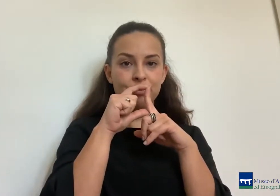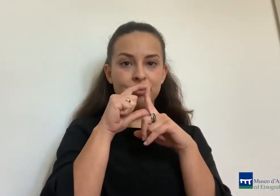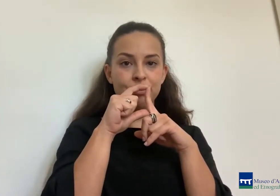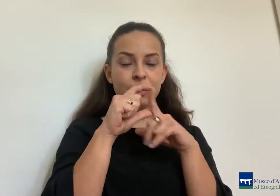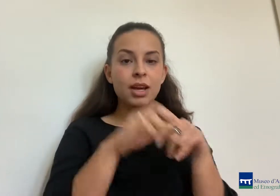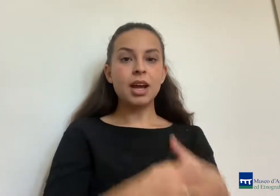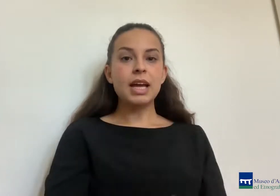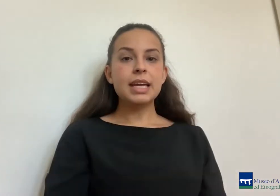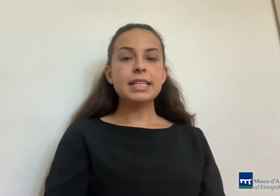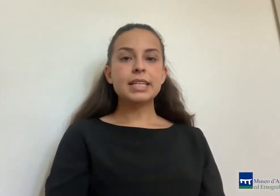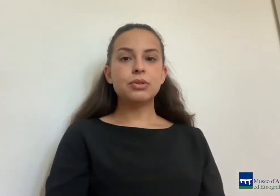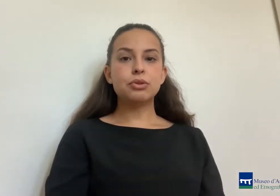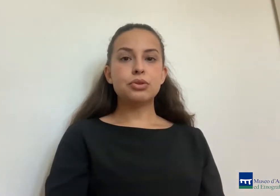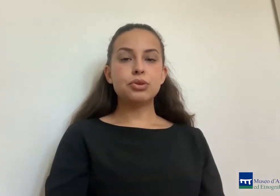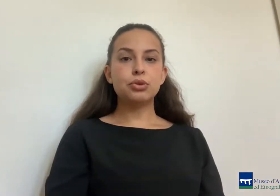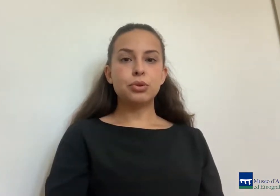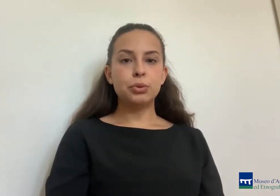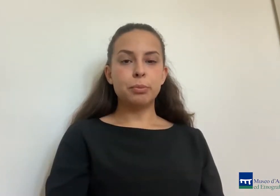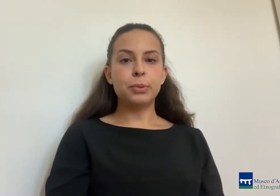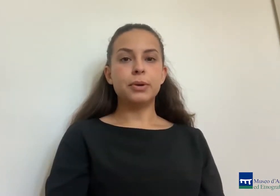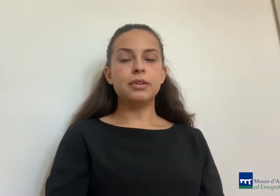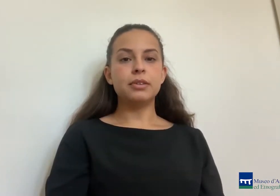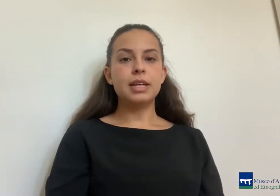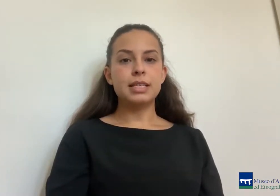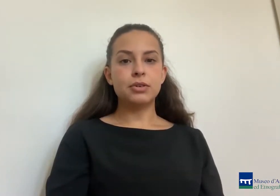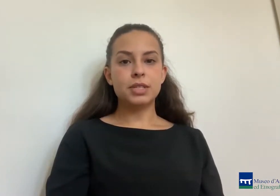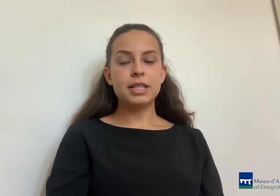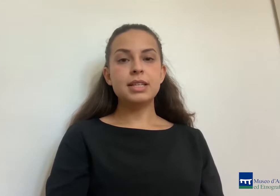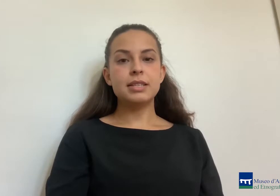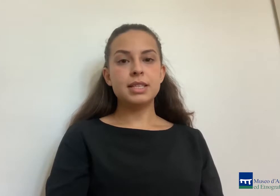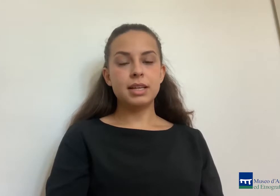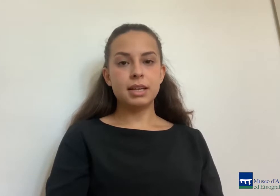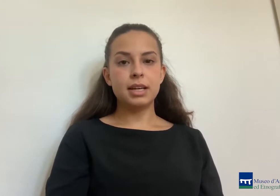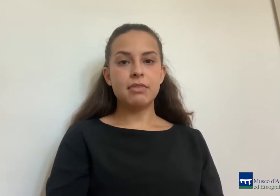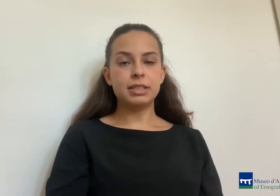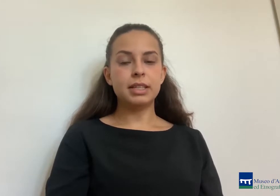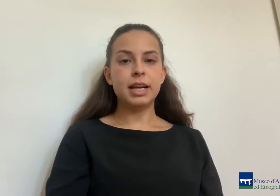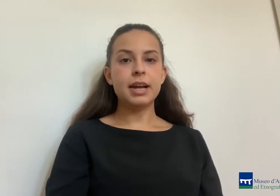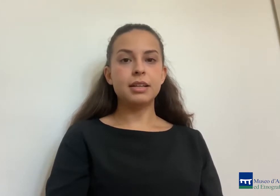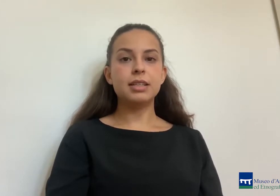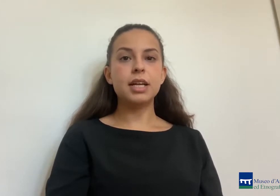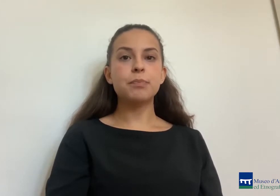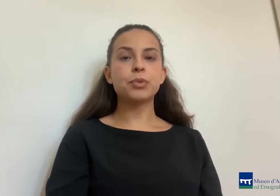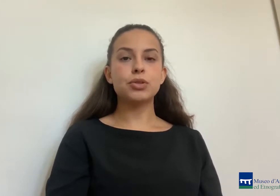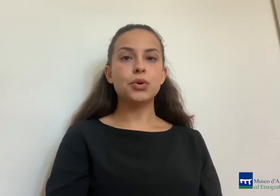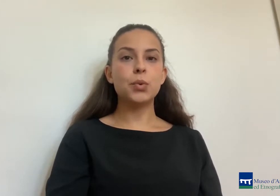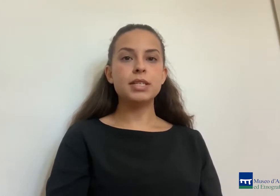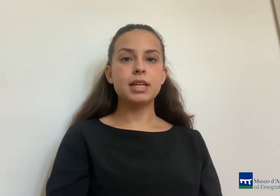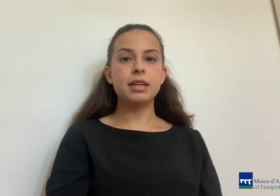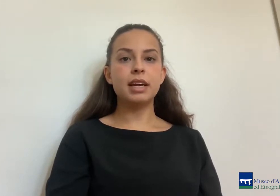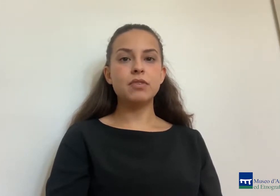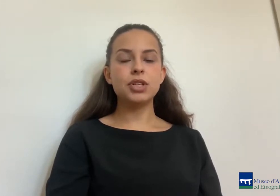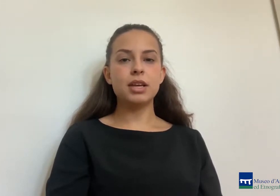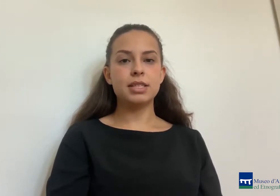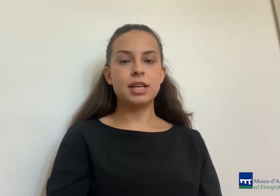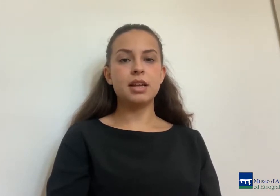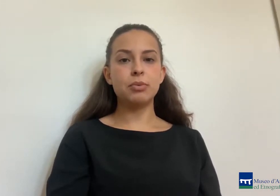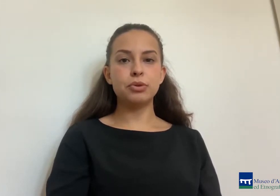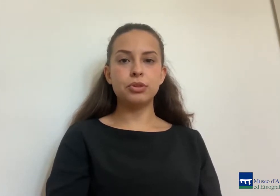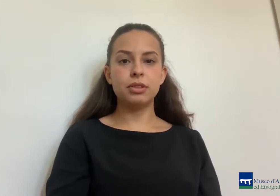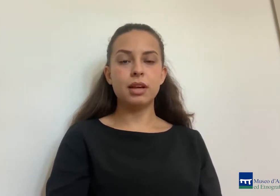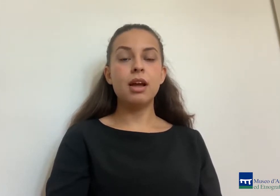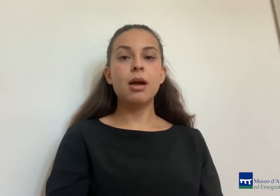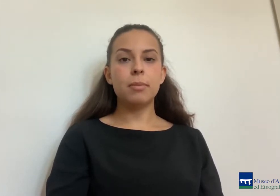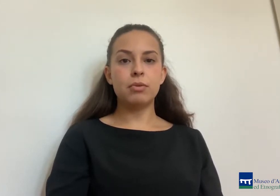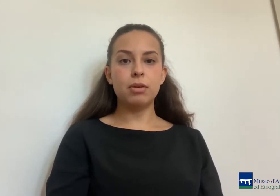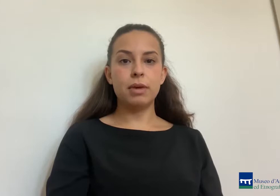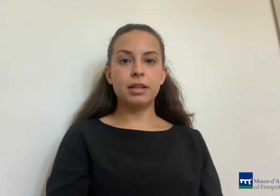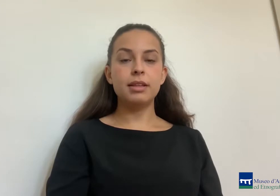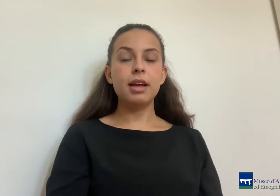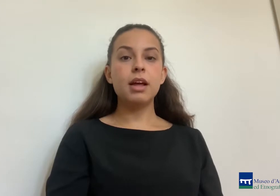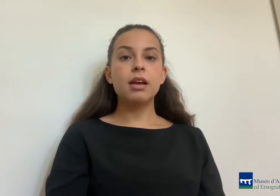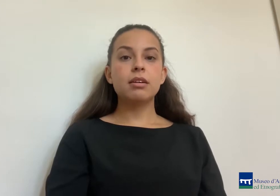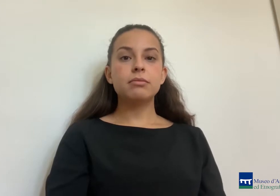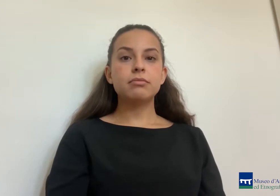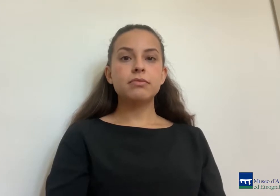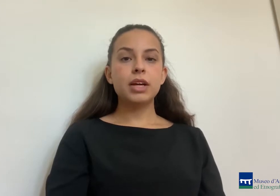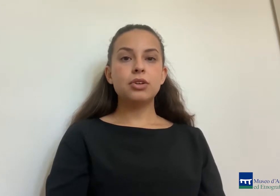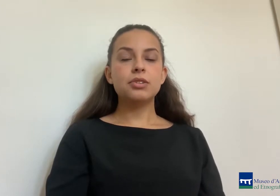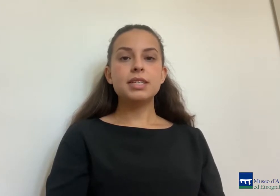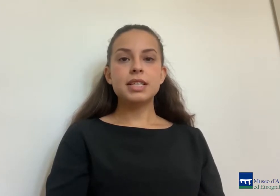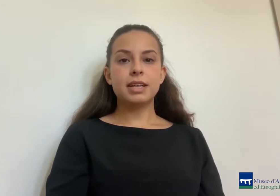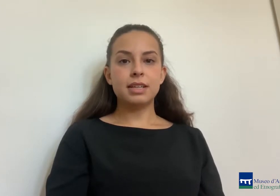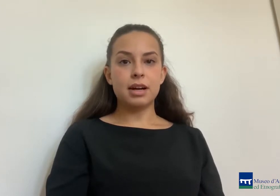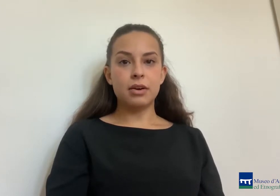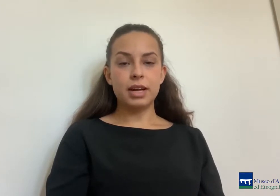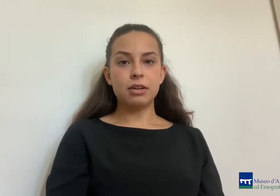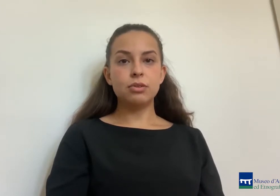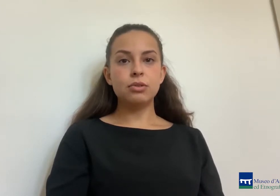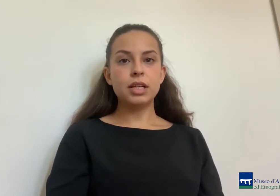The second subgroup of the so-called signs deriving from characters are those signs that instead of being reproduced manually, are drawn in the air, with the use of the index finger.